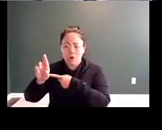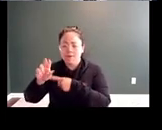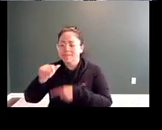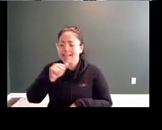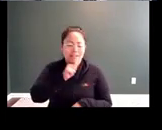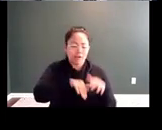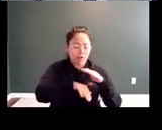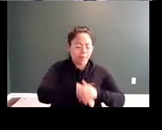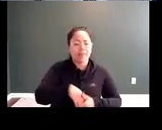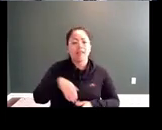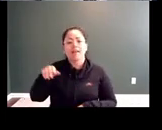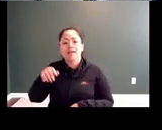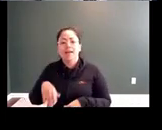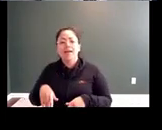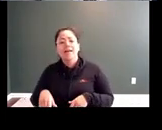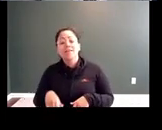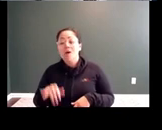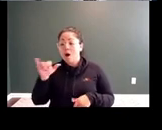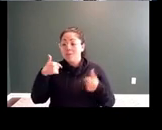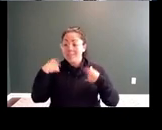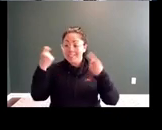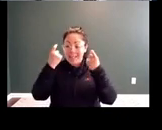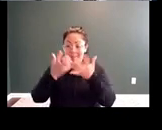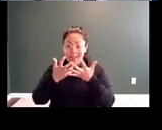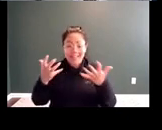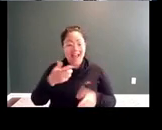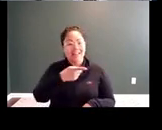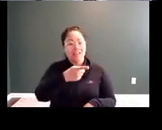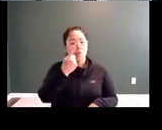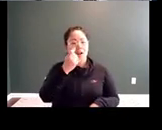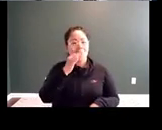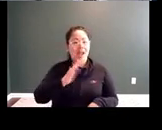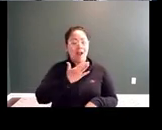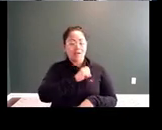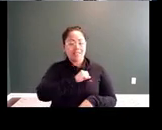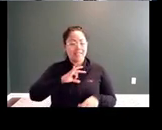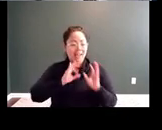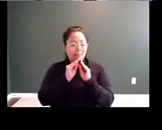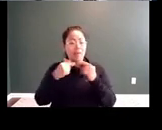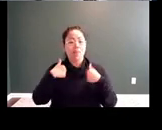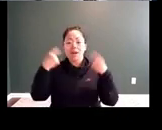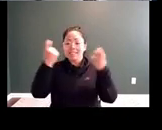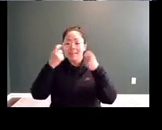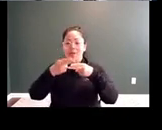We also like to celebrate a lot at LUNA. This is again as one of our staff meetings, and we are celebrating what we call LUNAversaries.